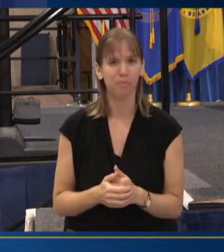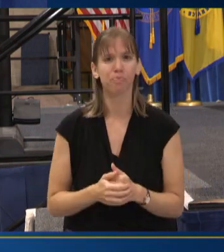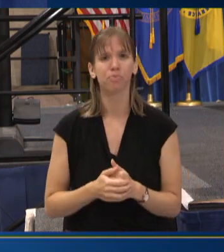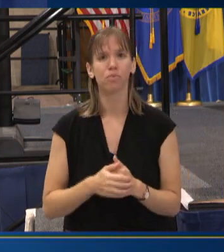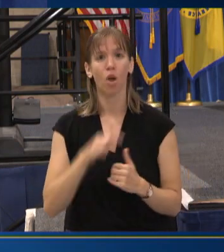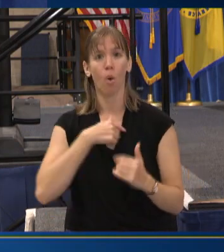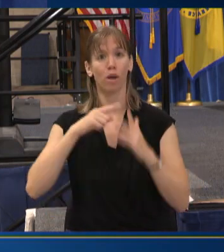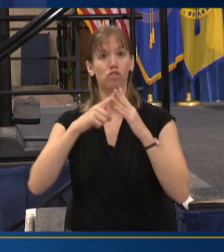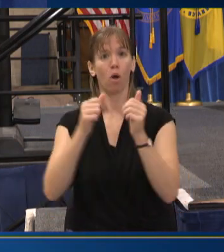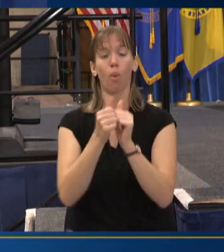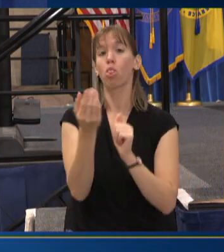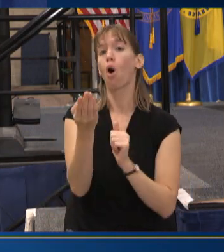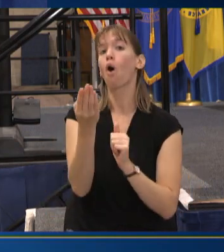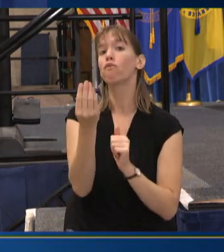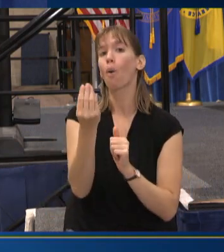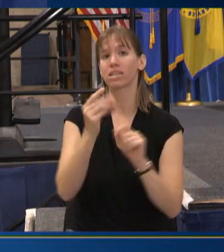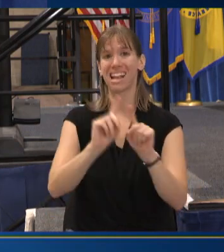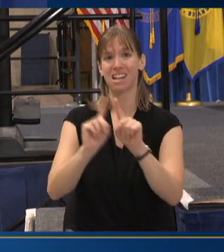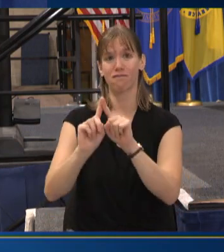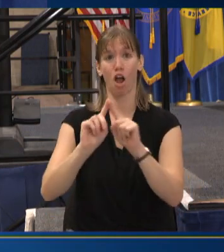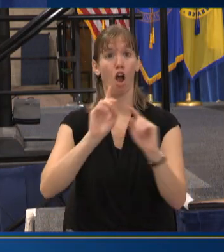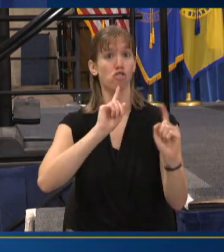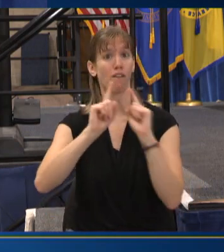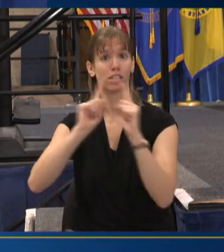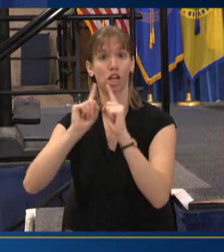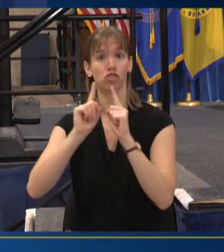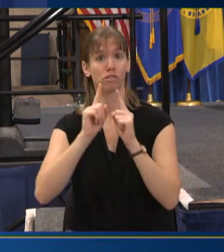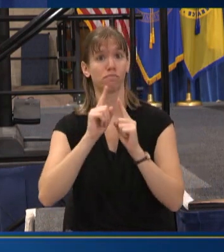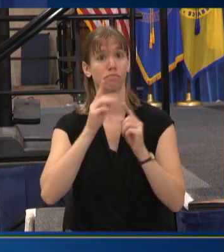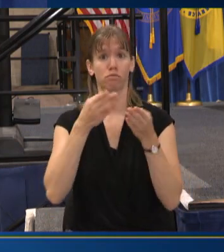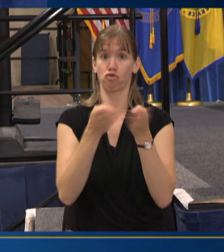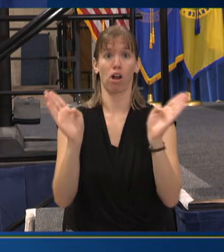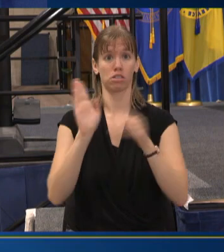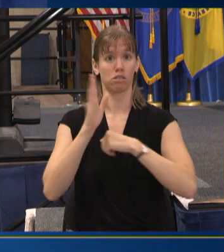conversations across the country to learn from frontline perspectives about the